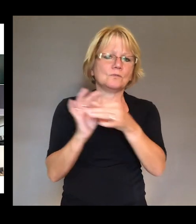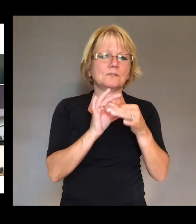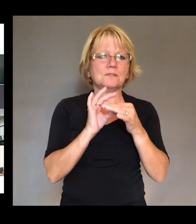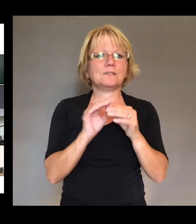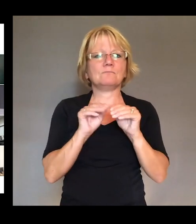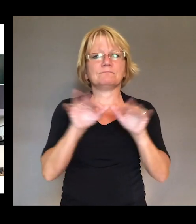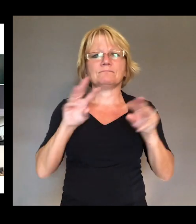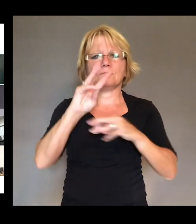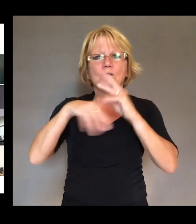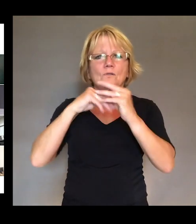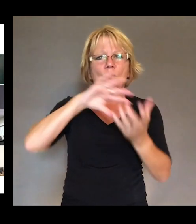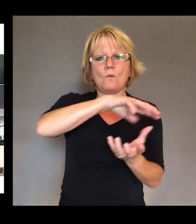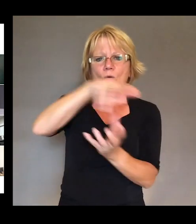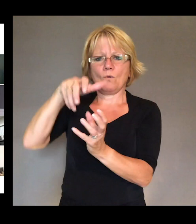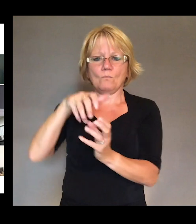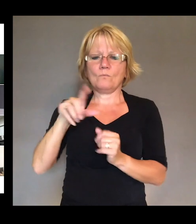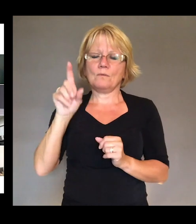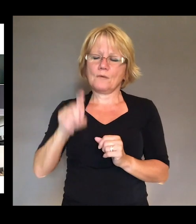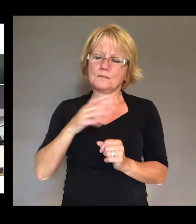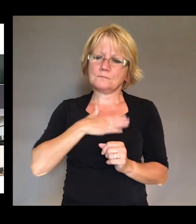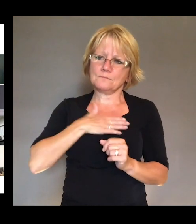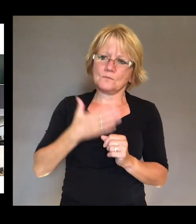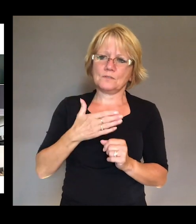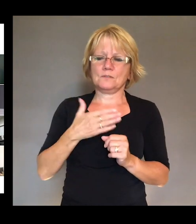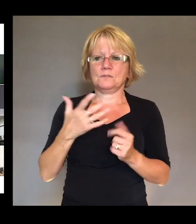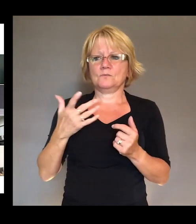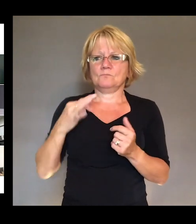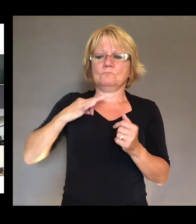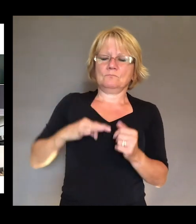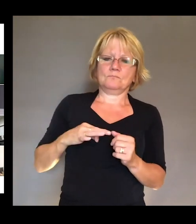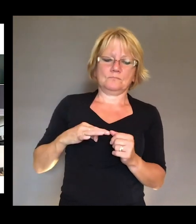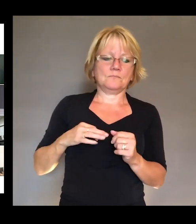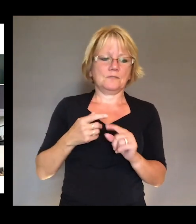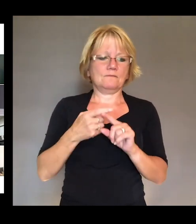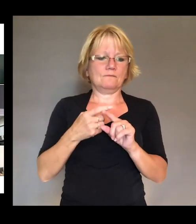stretching across the globe, because we must pay our willingness to profit